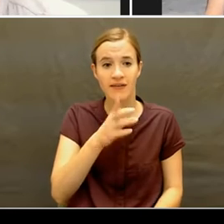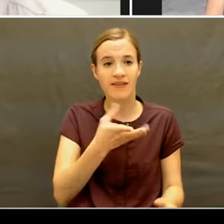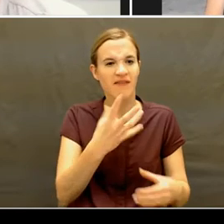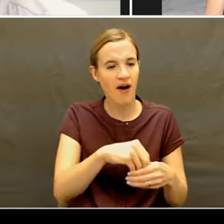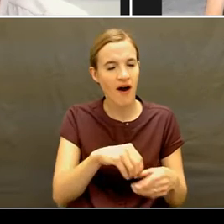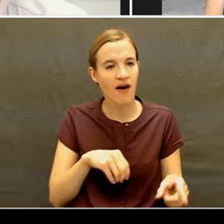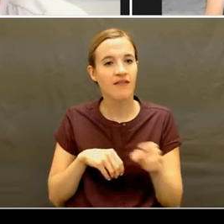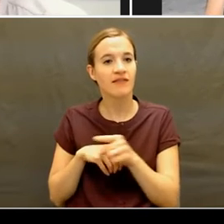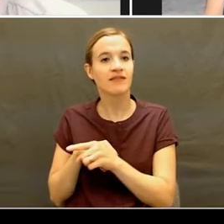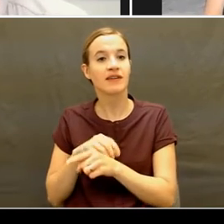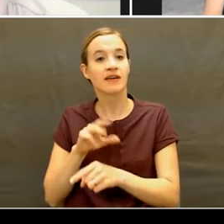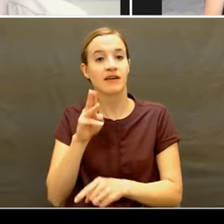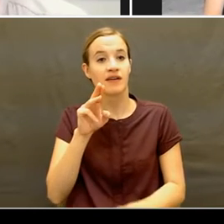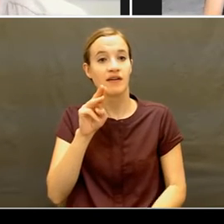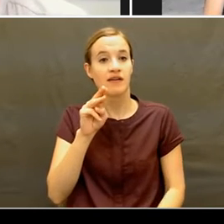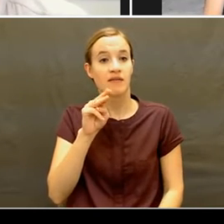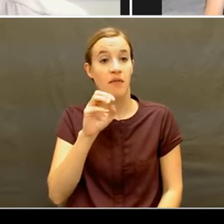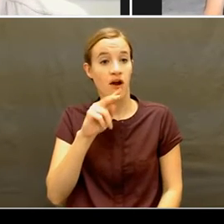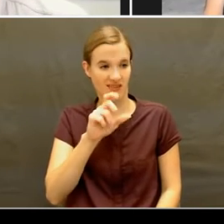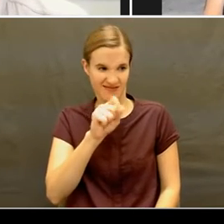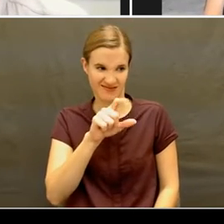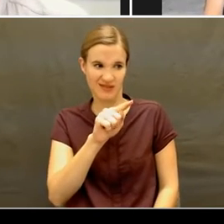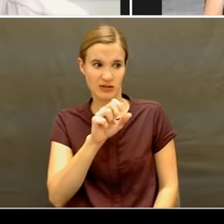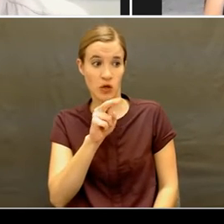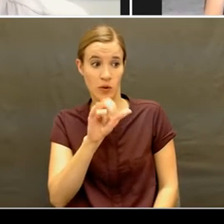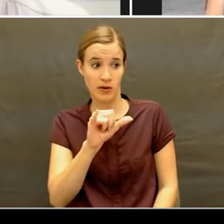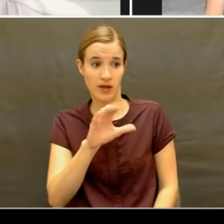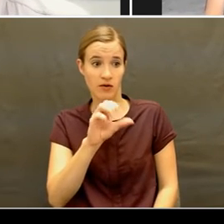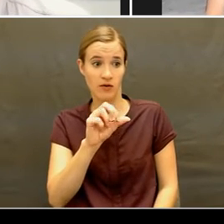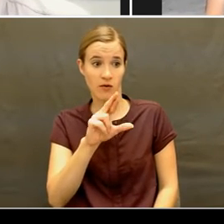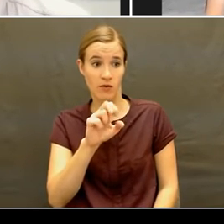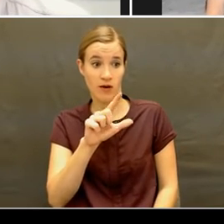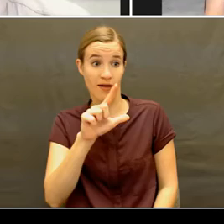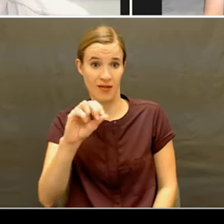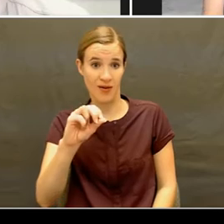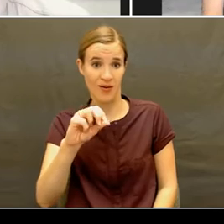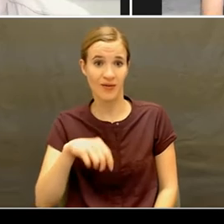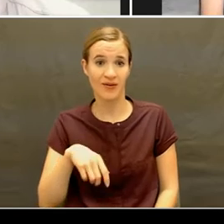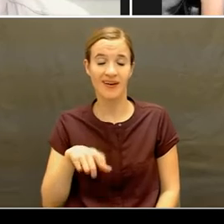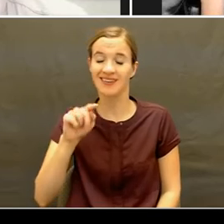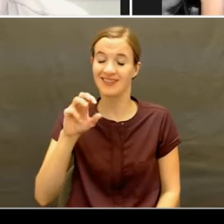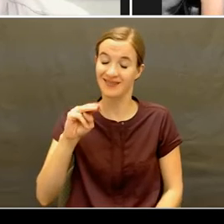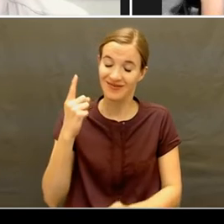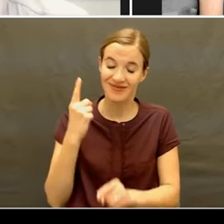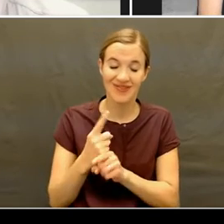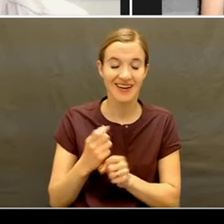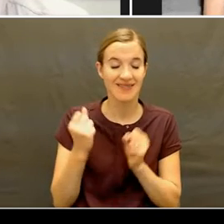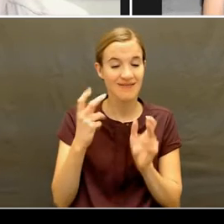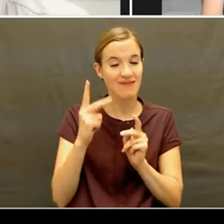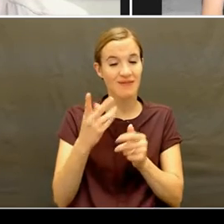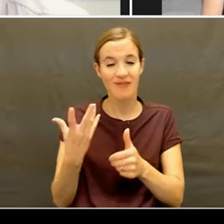Tom: Tony God. Yeah. We could just go down name. Yeah, we had some really, it was great. It was it.